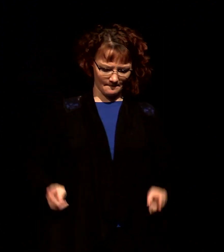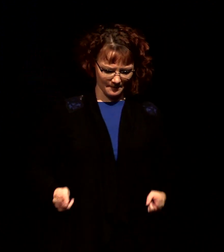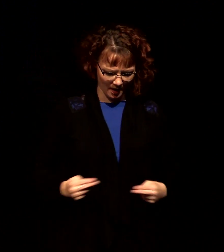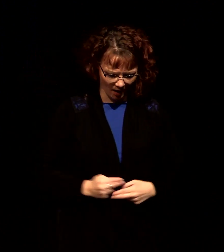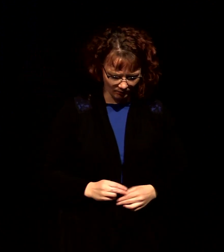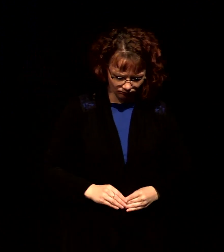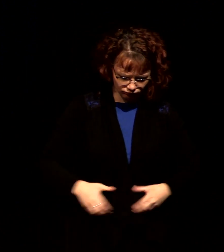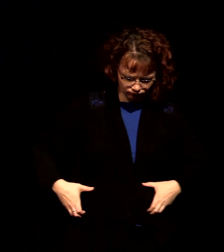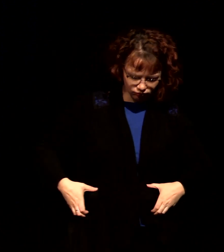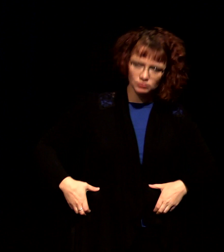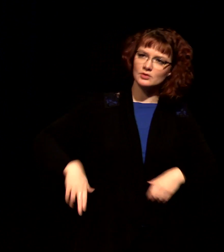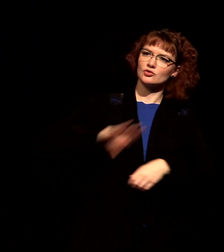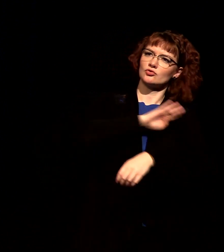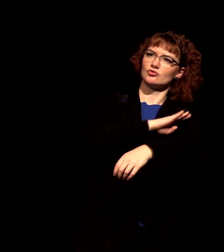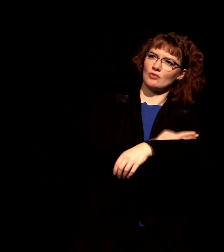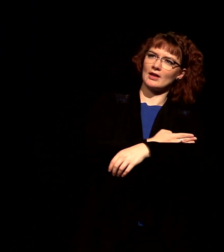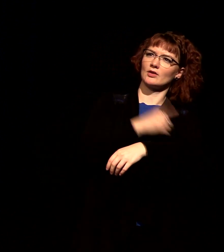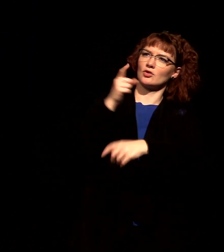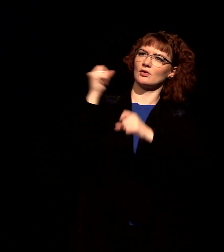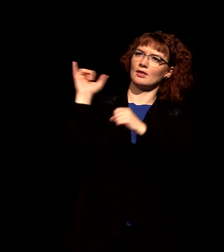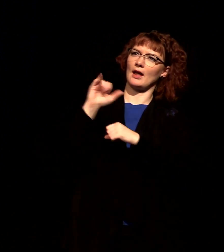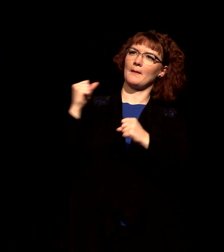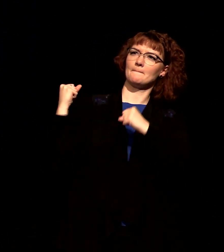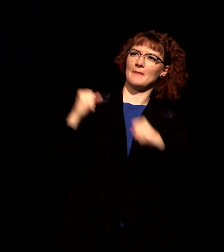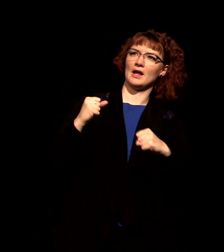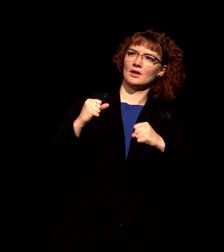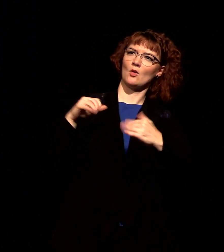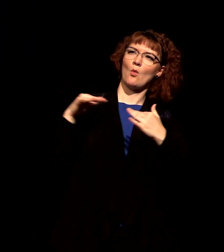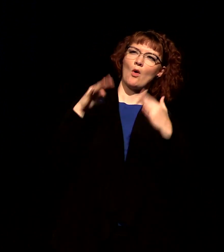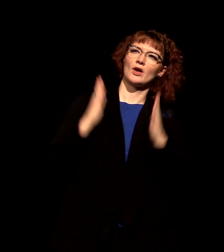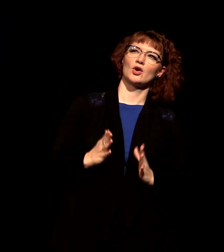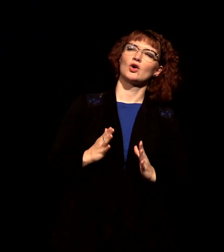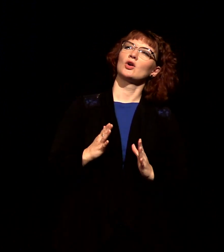the belt of strength, you're like a mighty warrior, fighting,